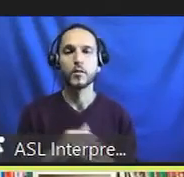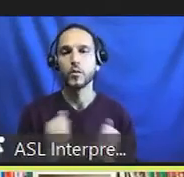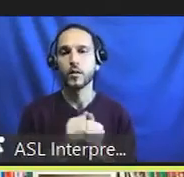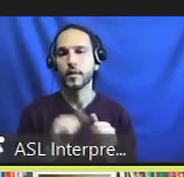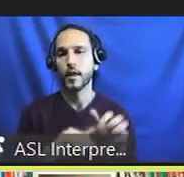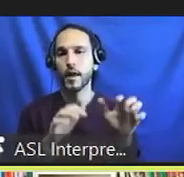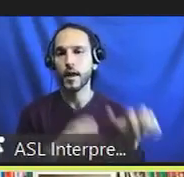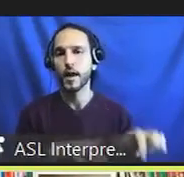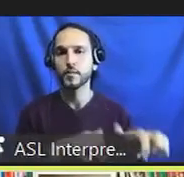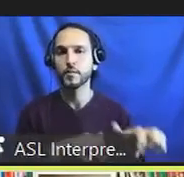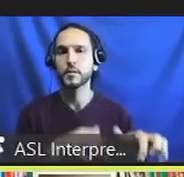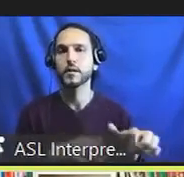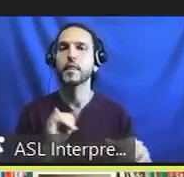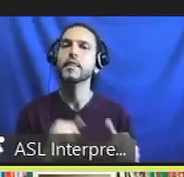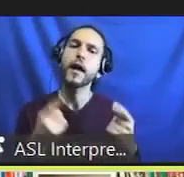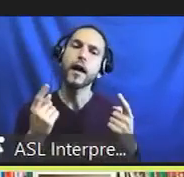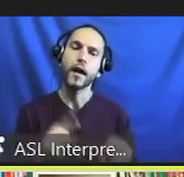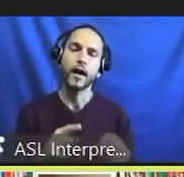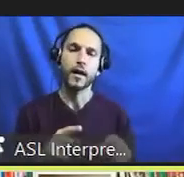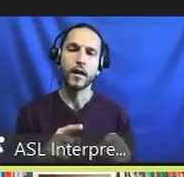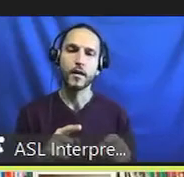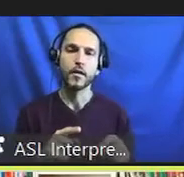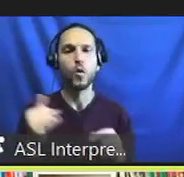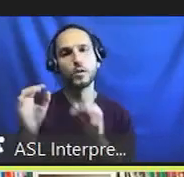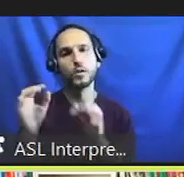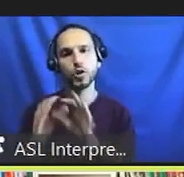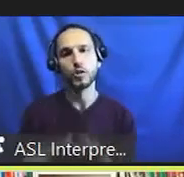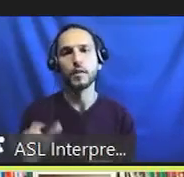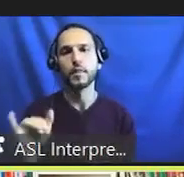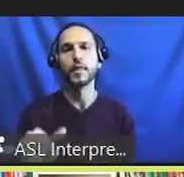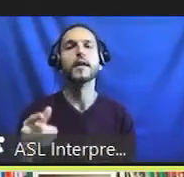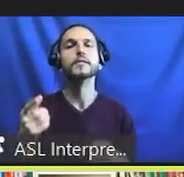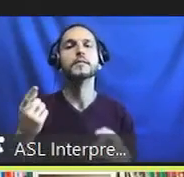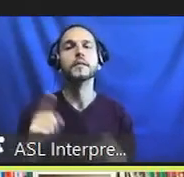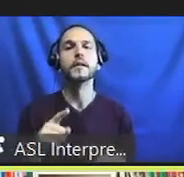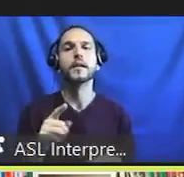or with the interpreter. And this usually happens when a student is simply